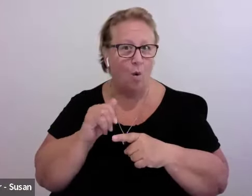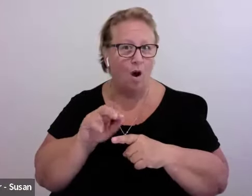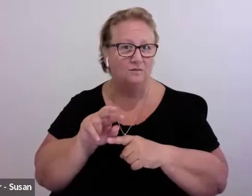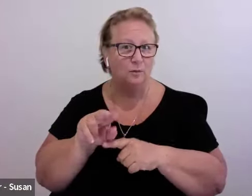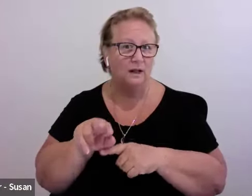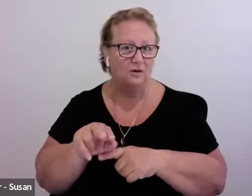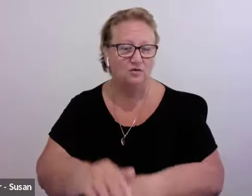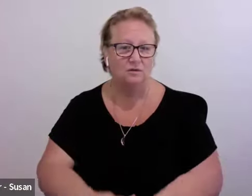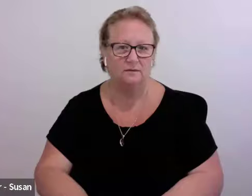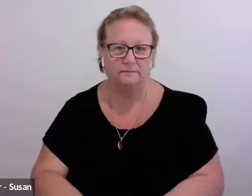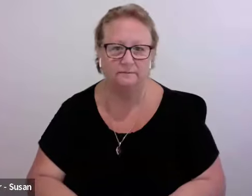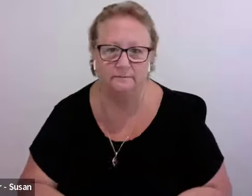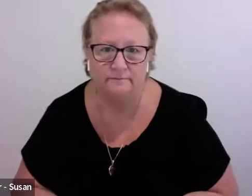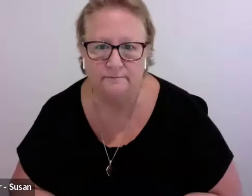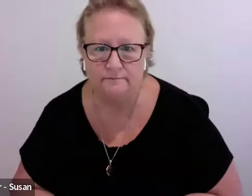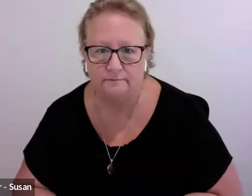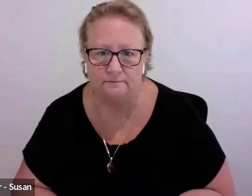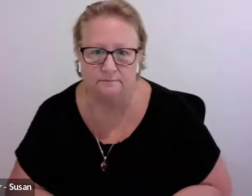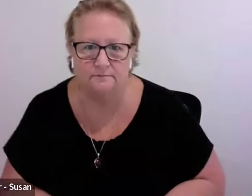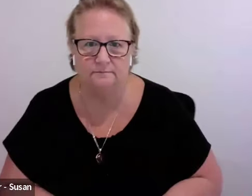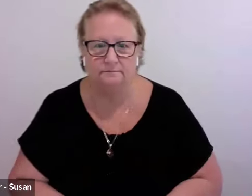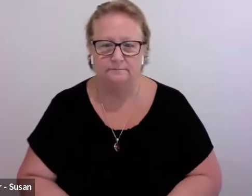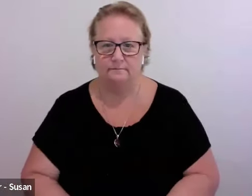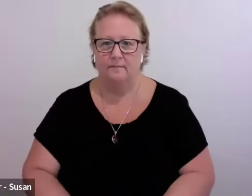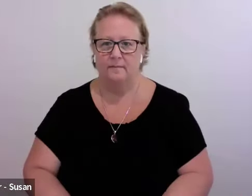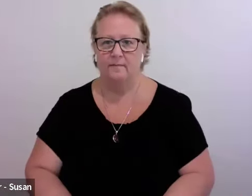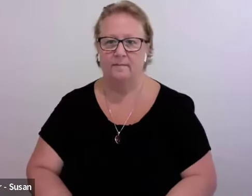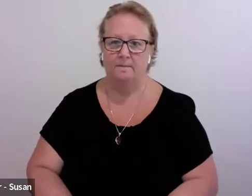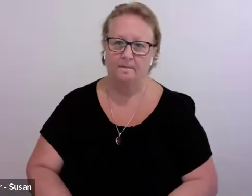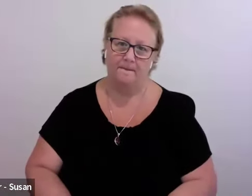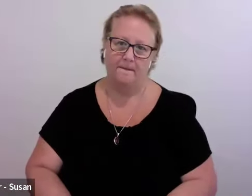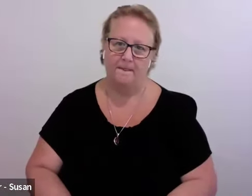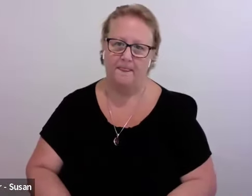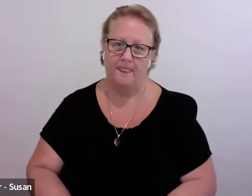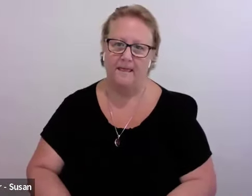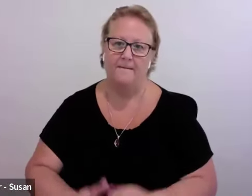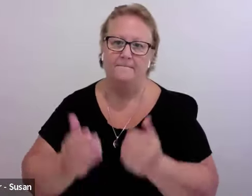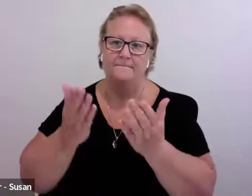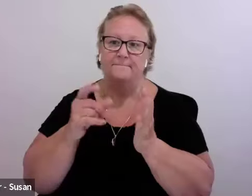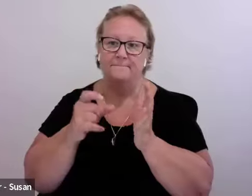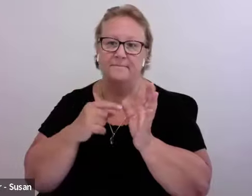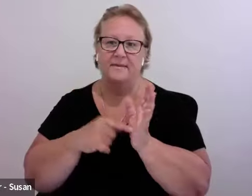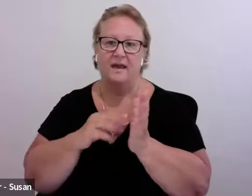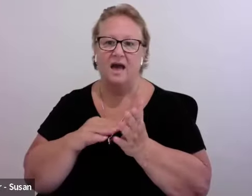experience connections. Could you please advise whether this is a conflict or duplication. MARY: I